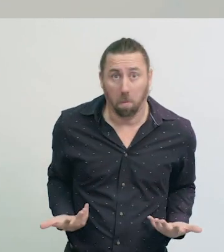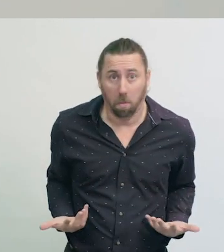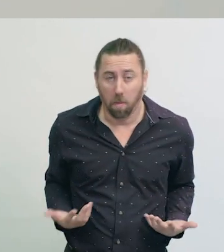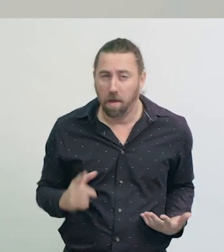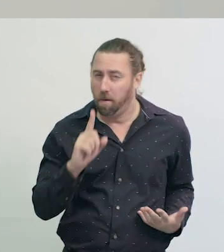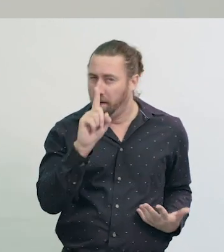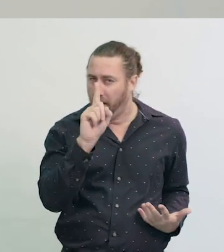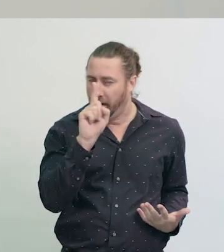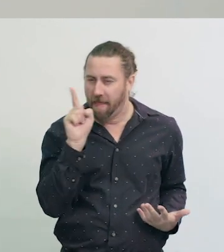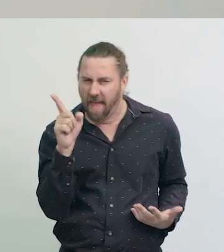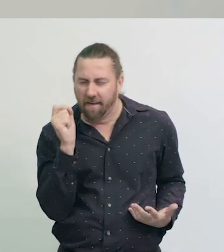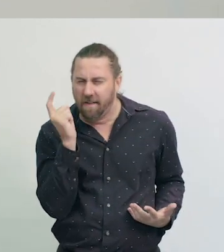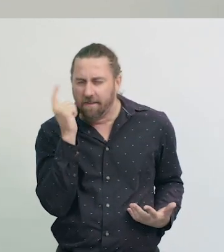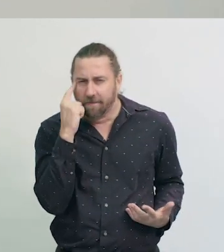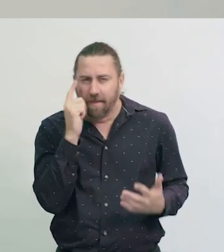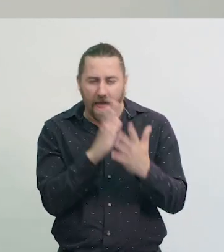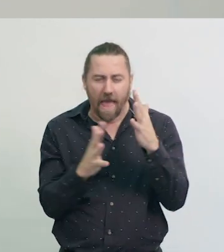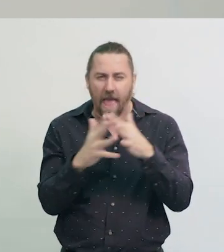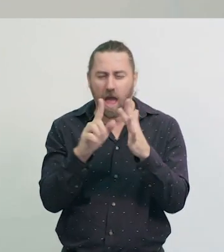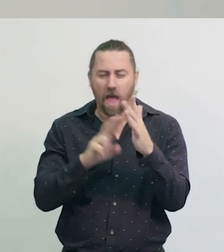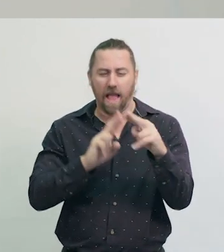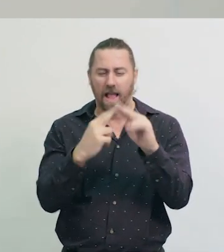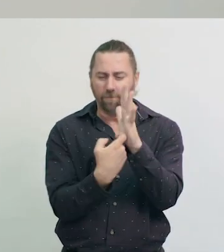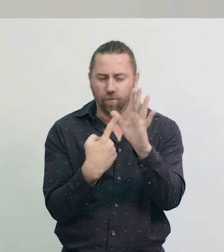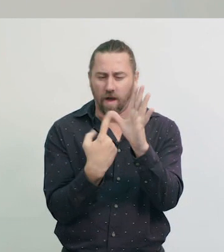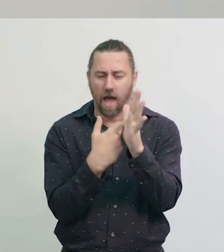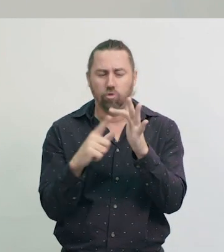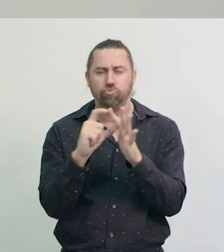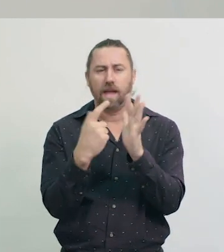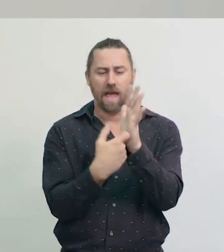But, by inventing a way to detect the infrared radiation released by stars,